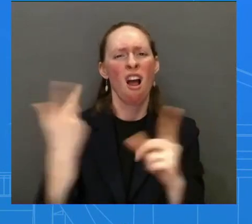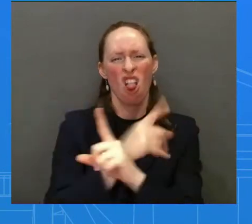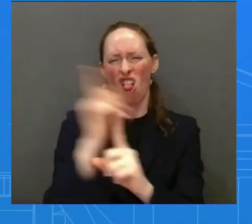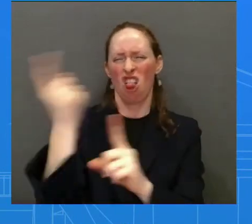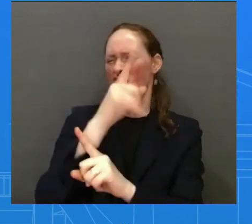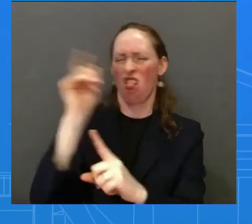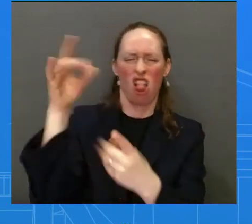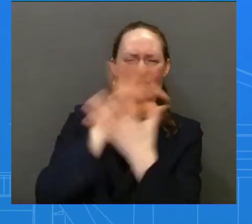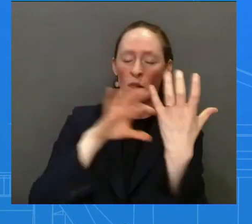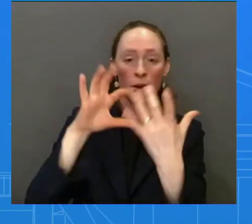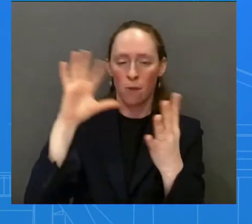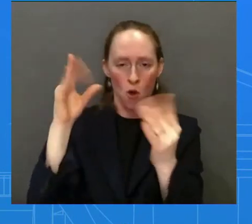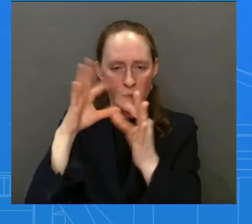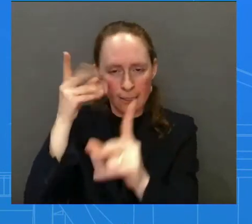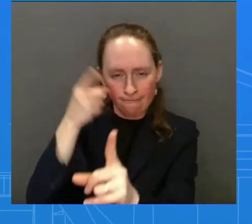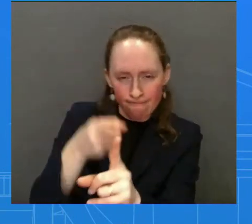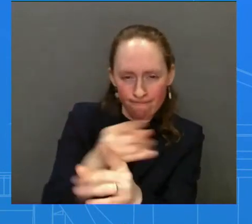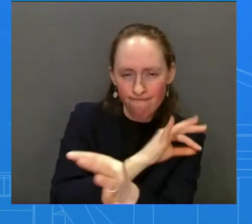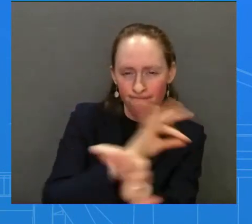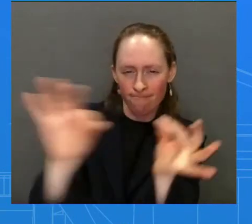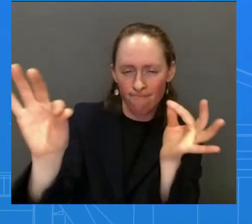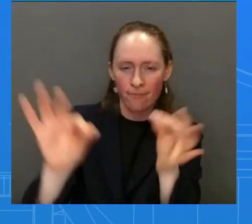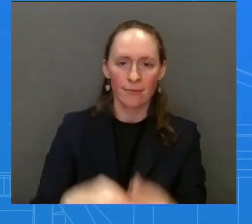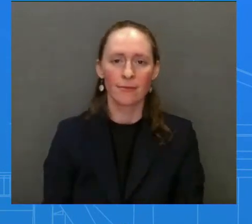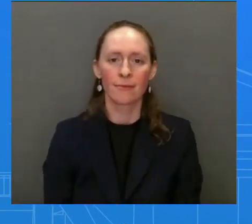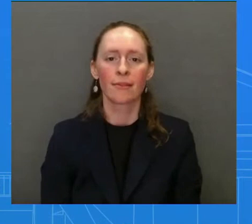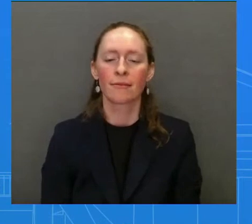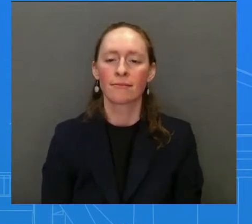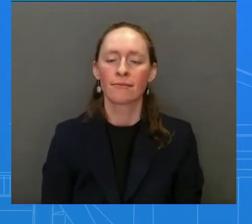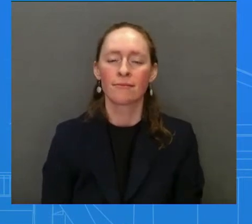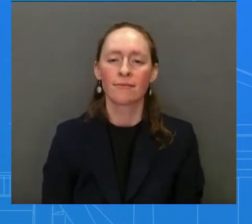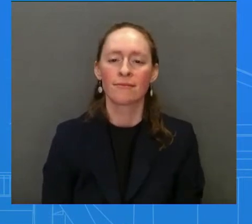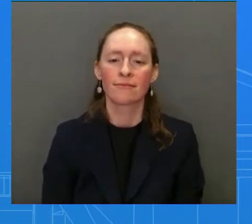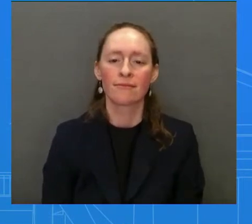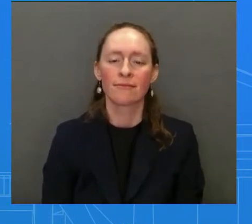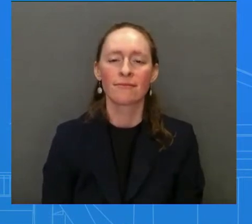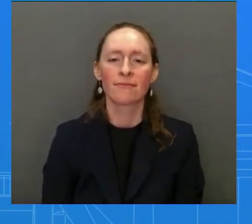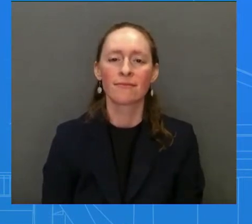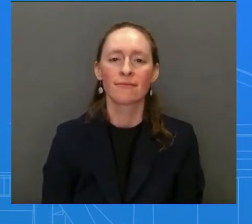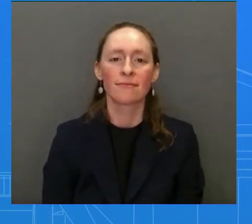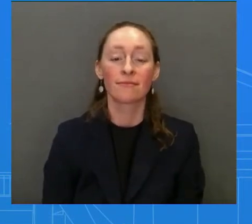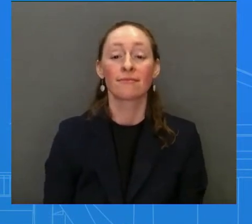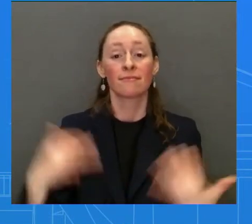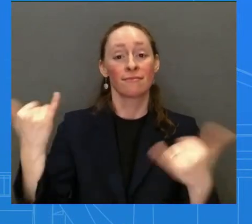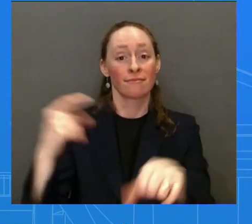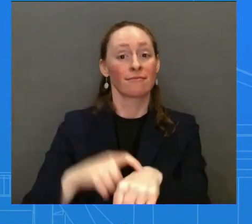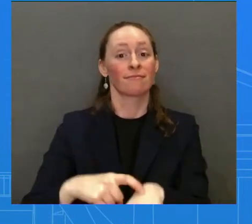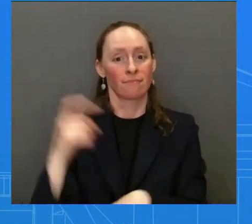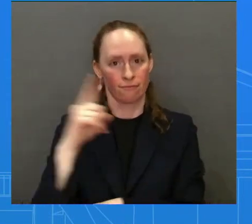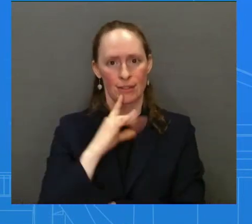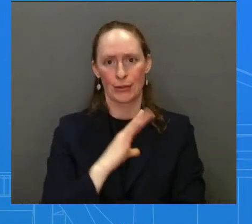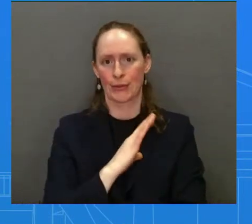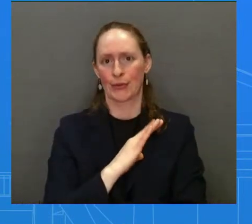they've been able to deliver on these historic outcomes. So the data shows that SBA has done the work,